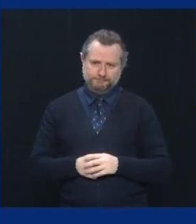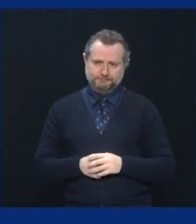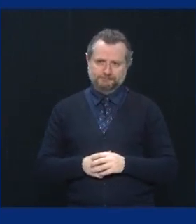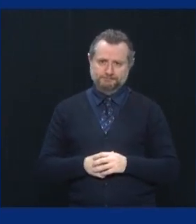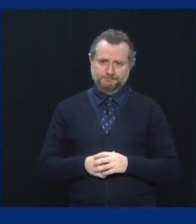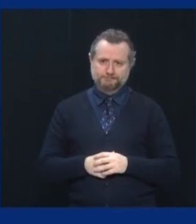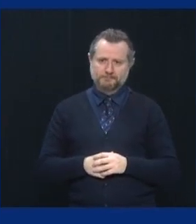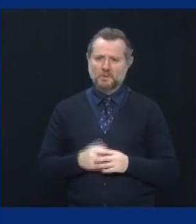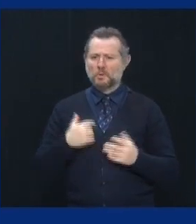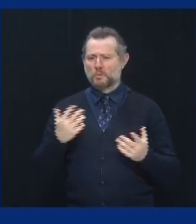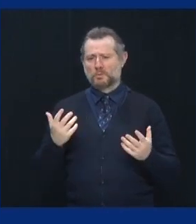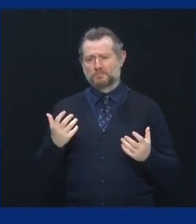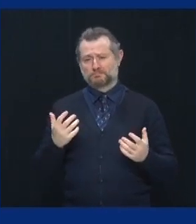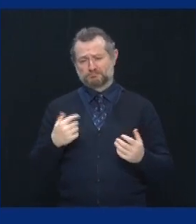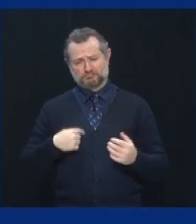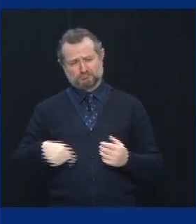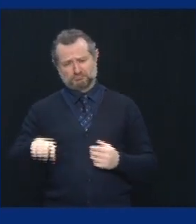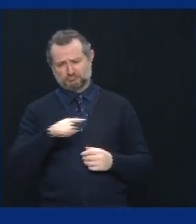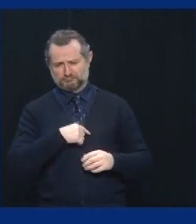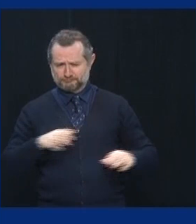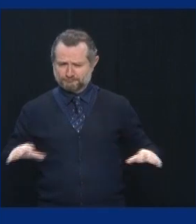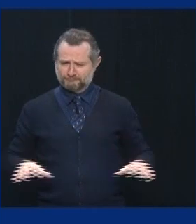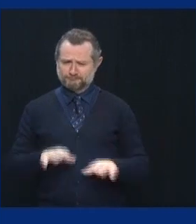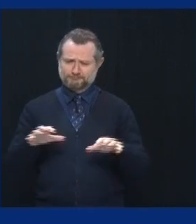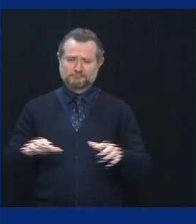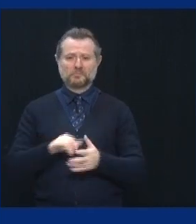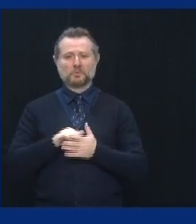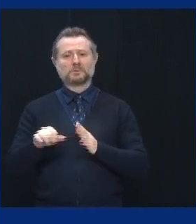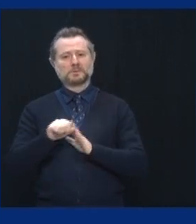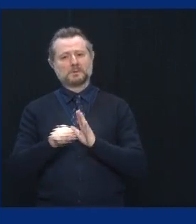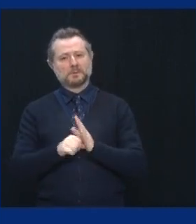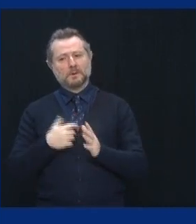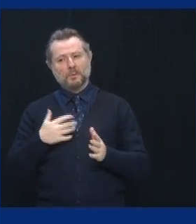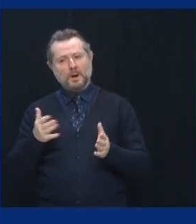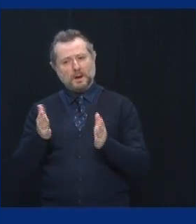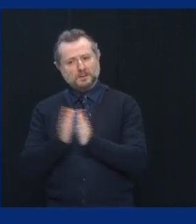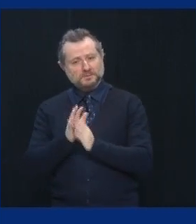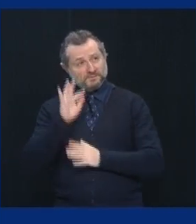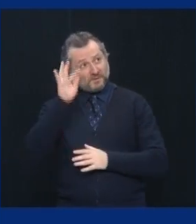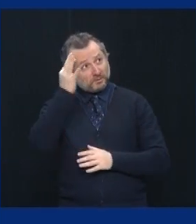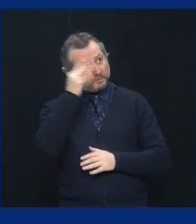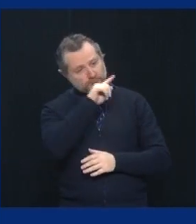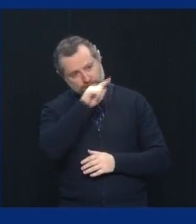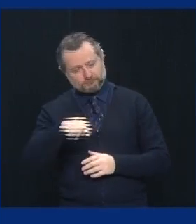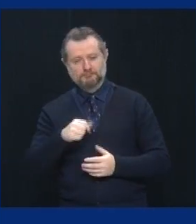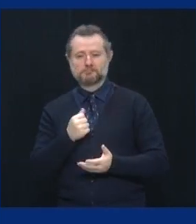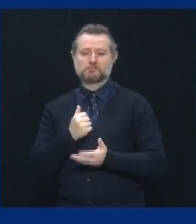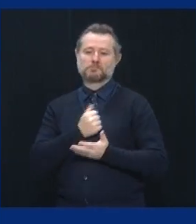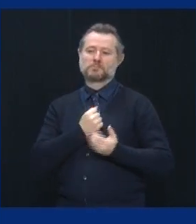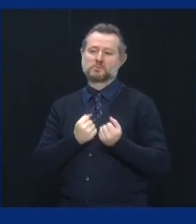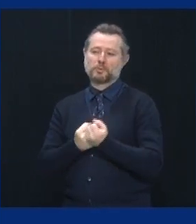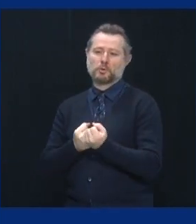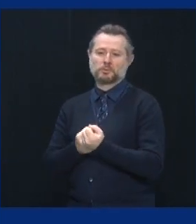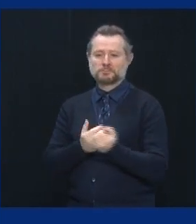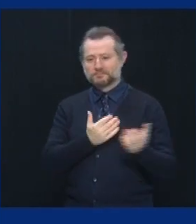CONGRESSPERSON YVETTE CLARK, NEW YORK IS DOING MORE IN TERMS OF SOCIAL EQUITY AND REACHING OUT THAN I BELIEVE ANY OTHER STATE IN THE COUNTRY. NOT ONLY ARE WE DOING IT HERE IN NEW YORK.